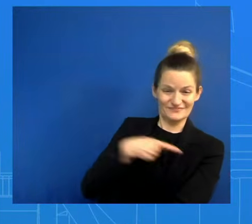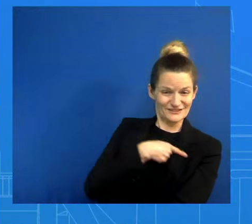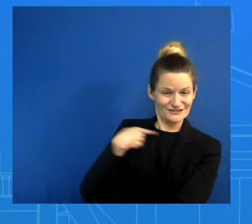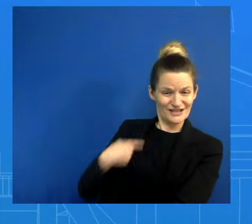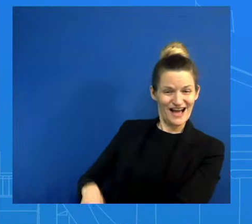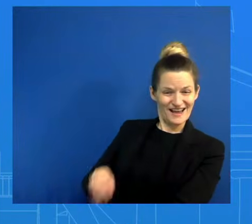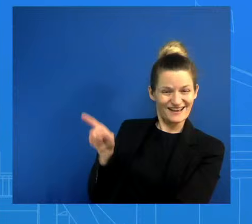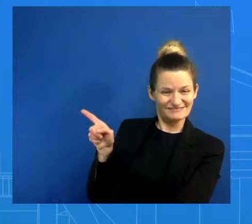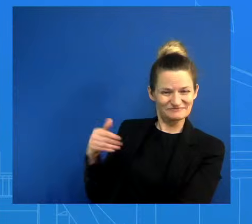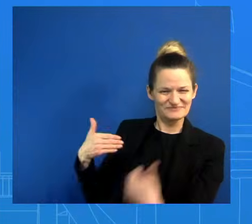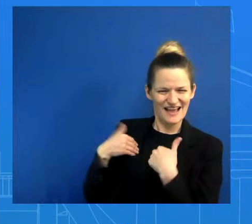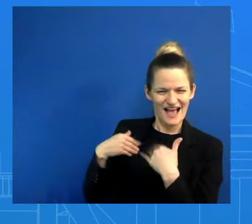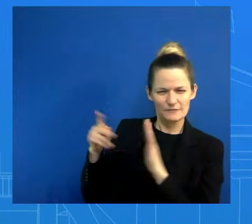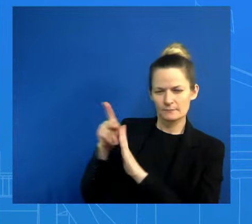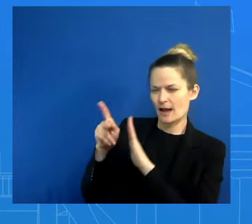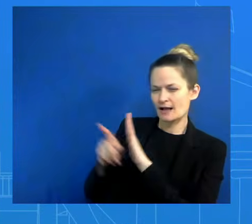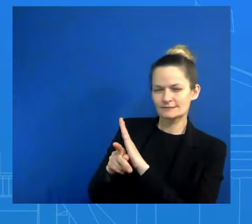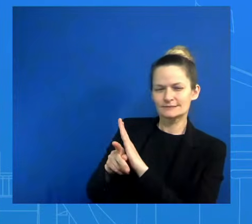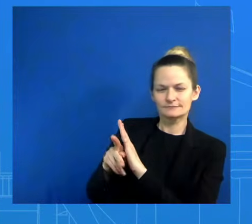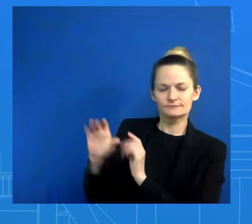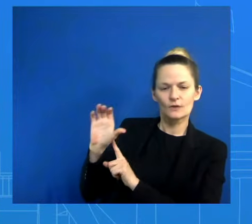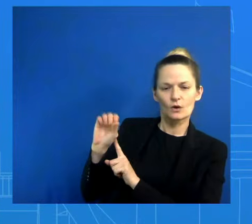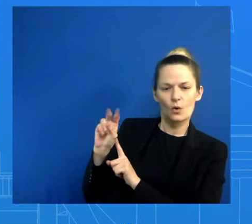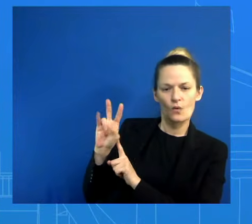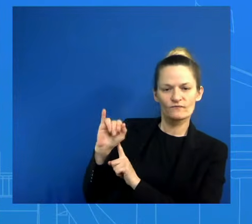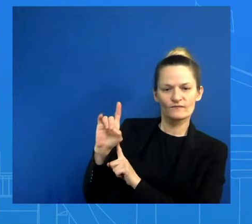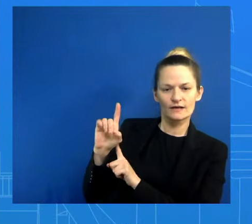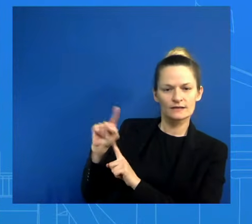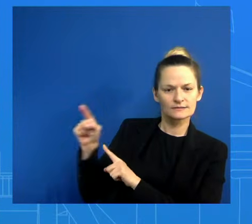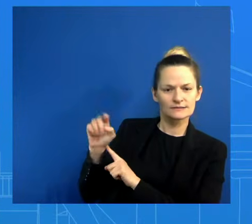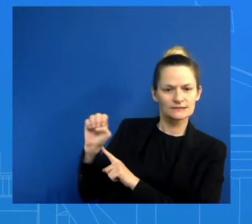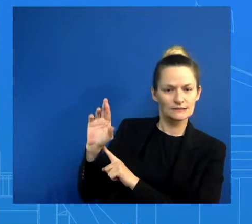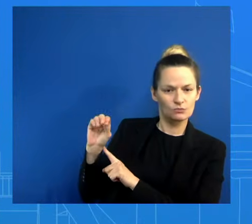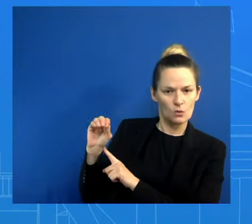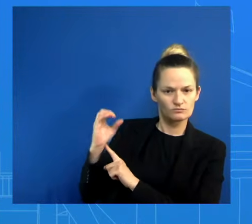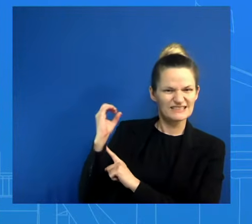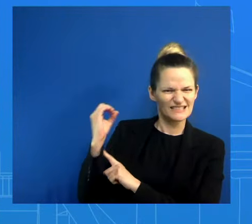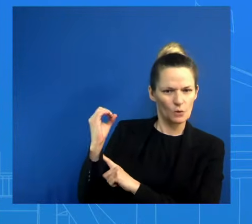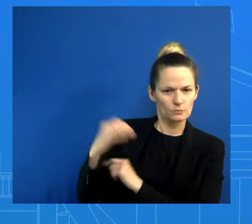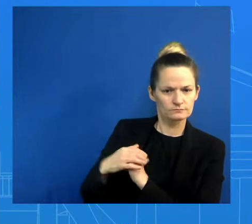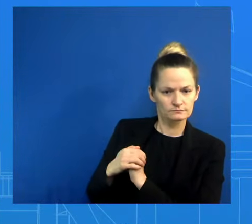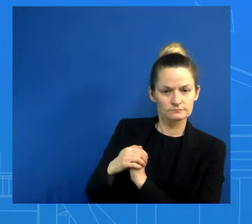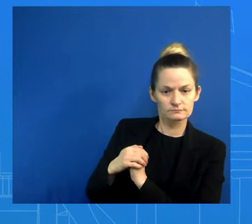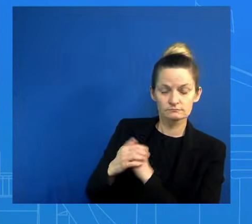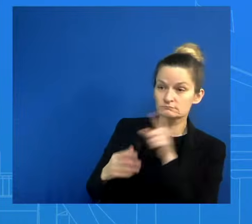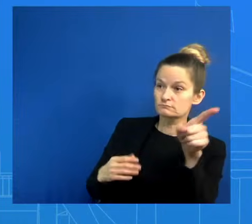that the White House supports or doesn't, and, specifically, how you see it playing out for U.S.